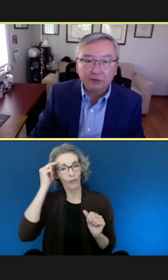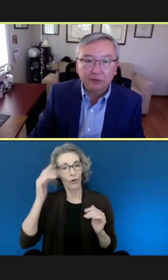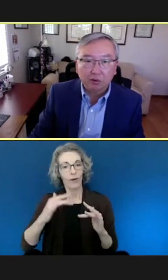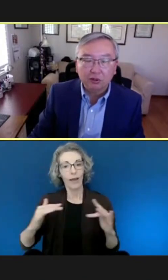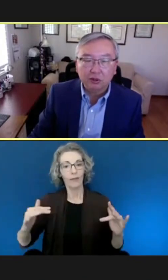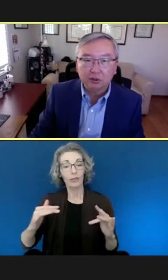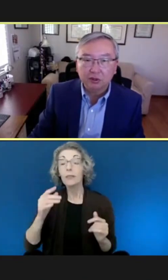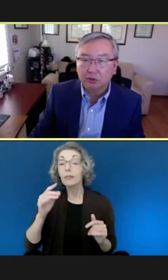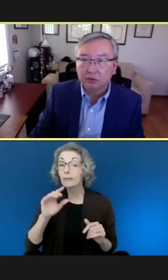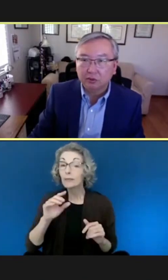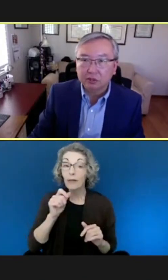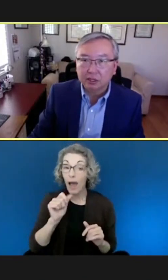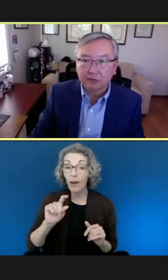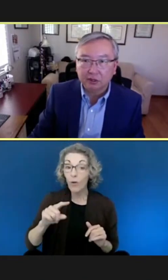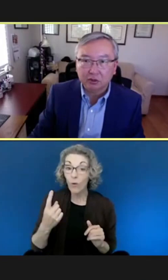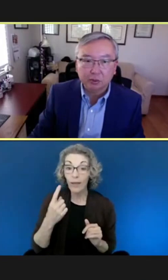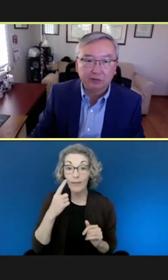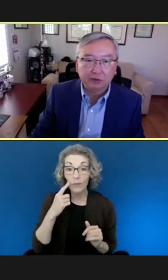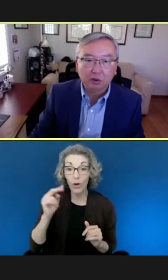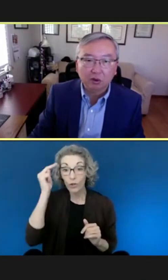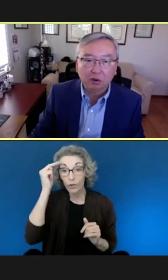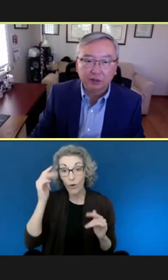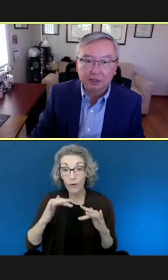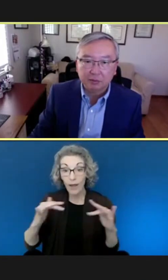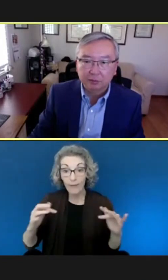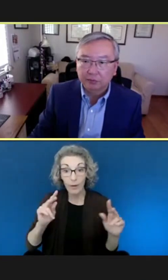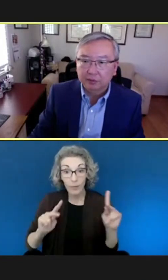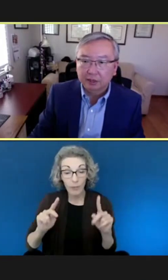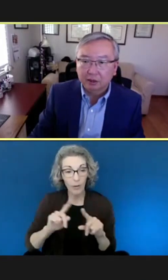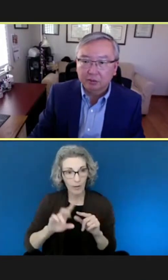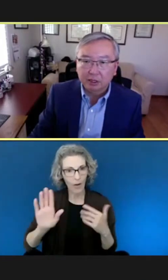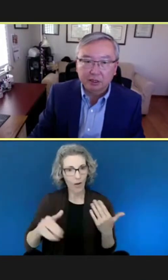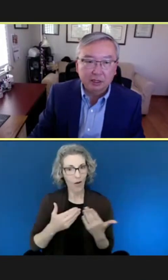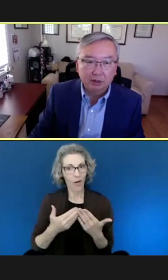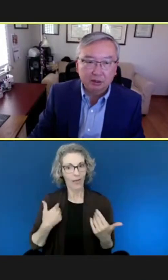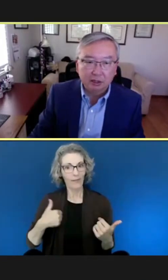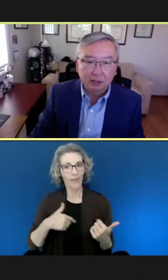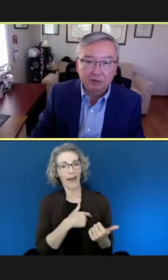not only for neurodiverse individuals but for all of us,